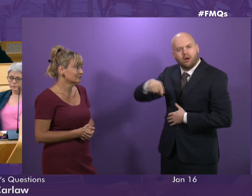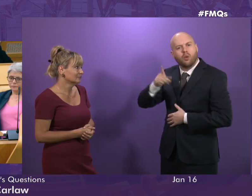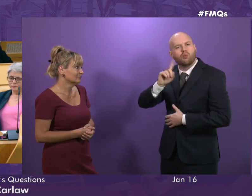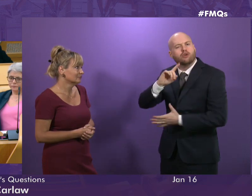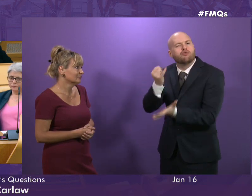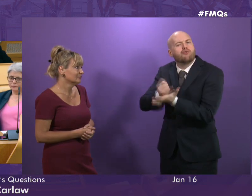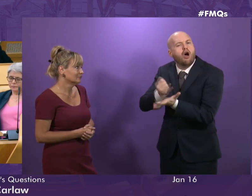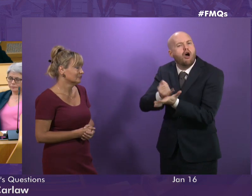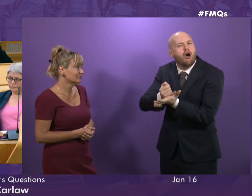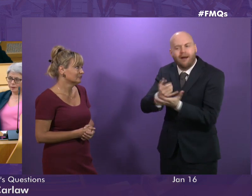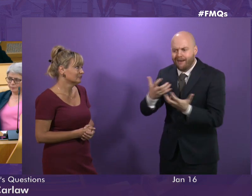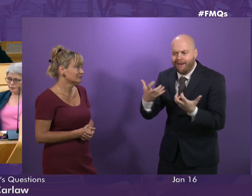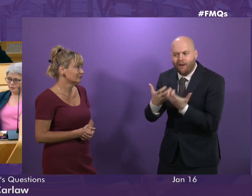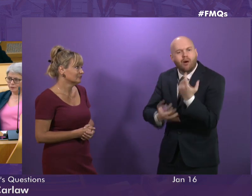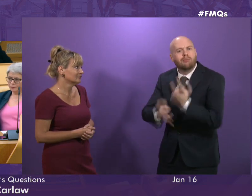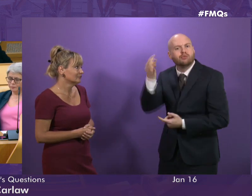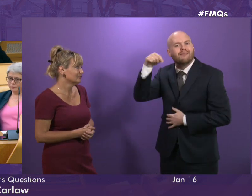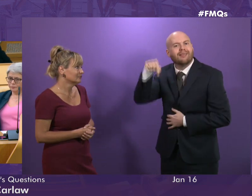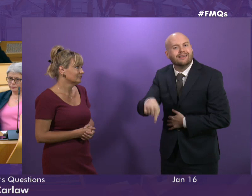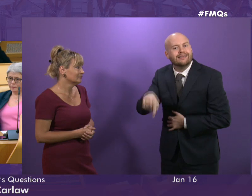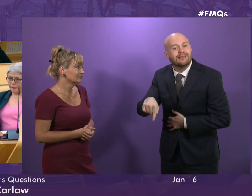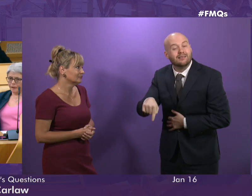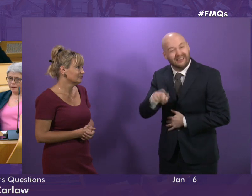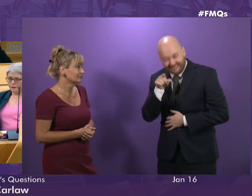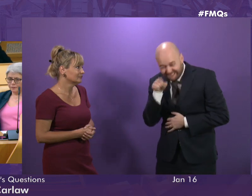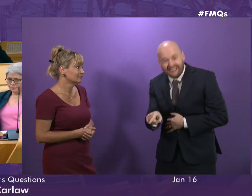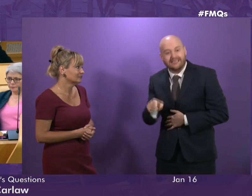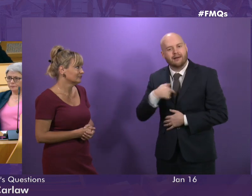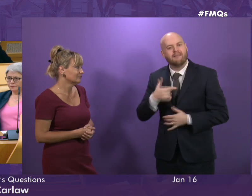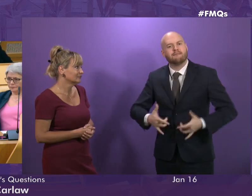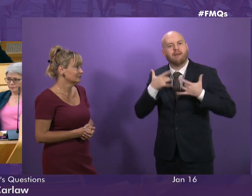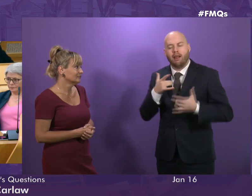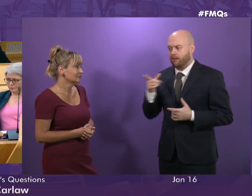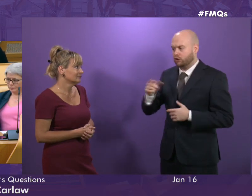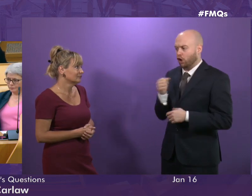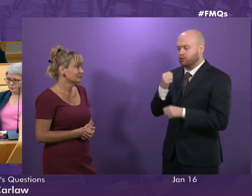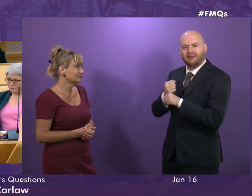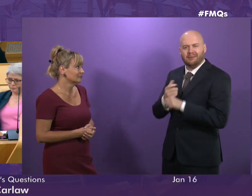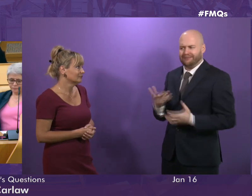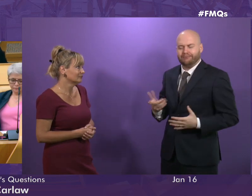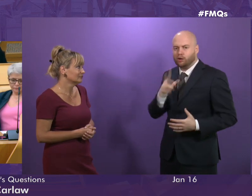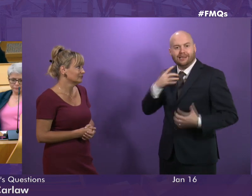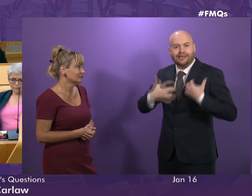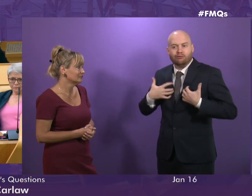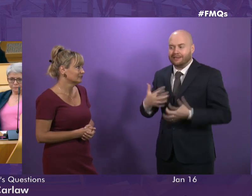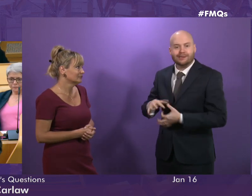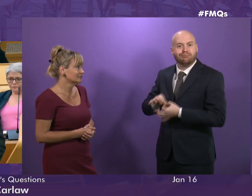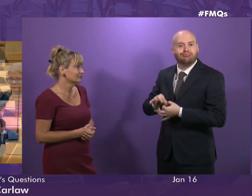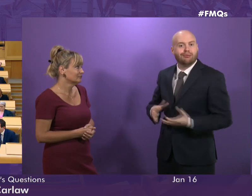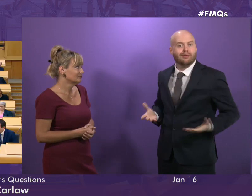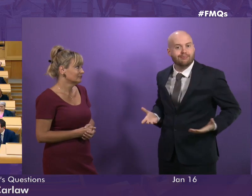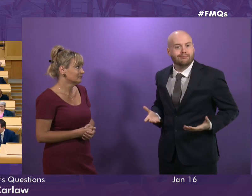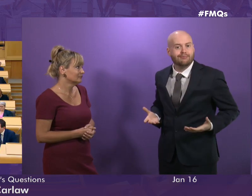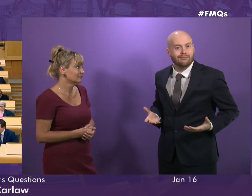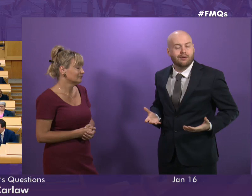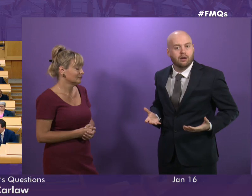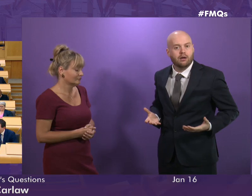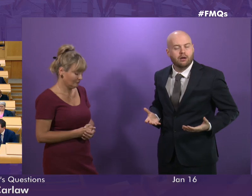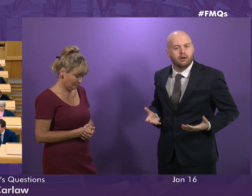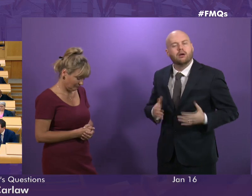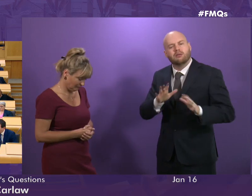this Government consistently dismisses, undermines and refuses to engage with. My suspicion,